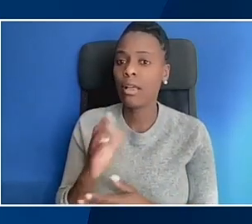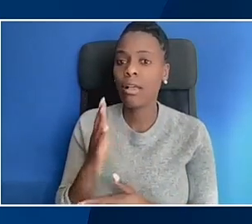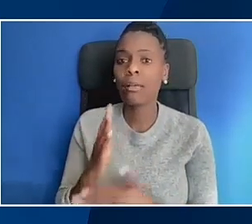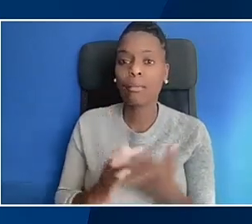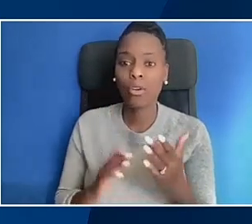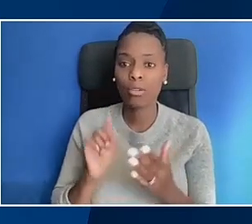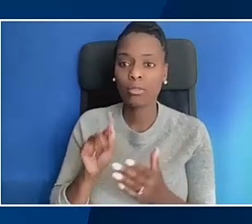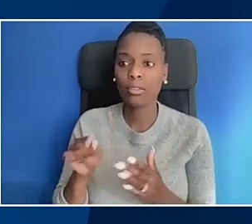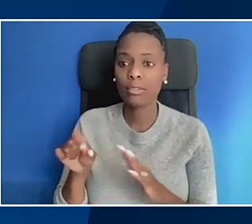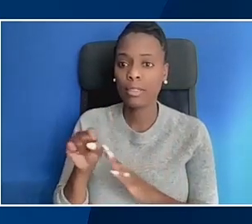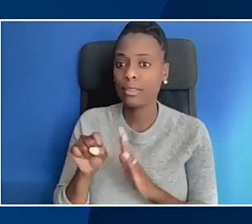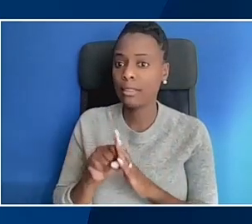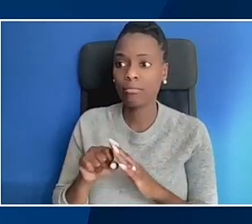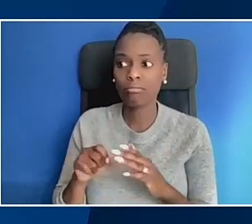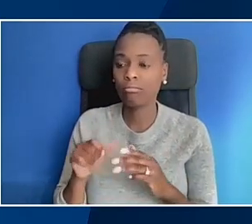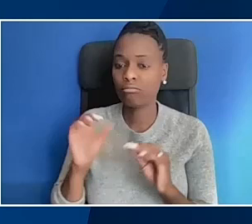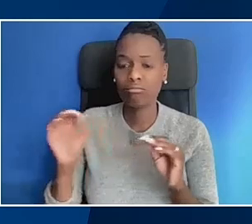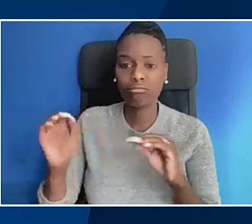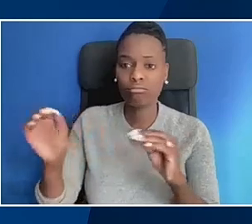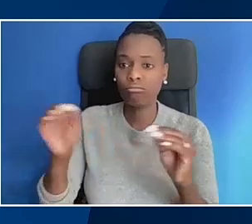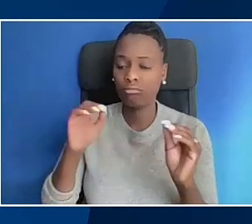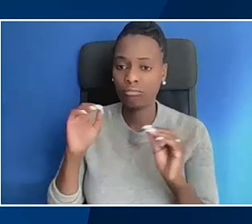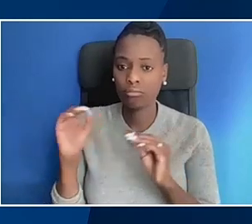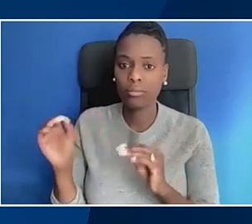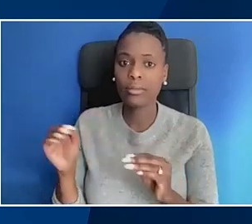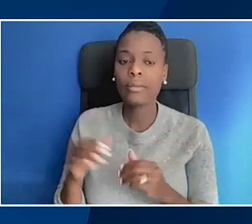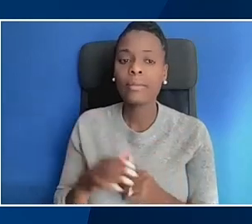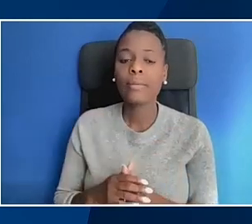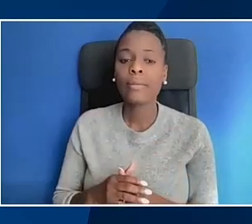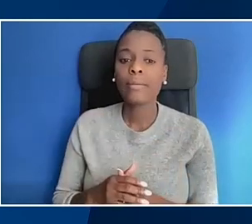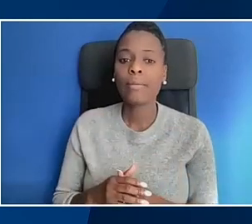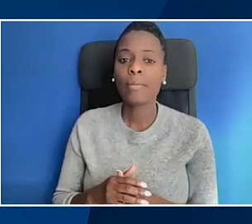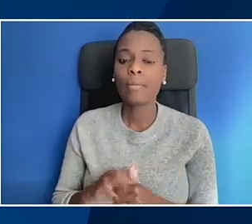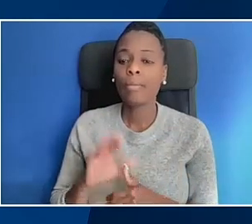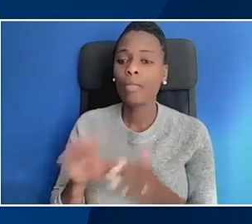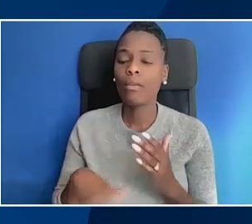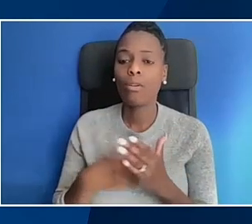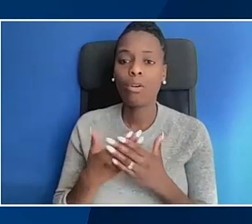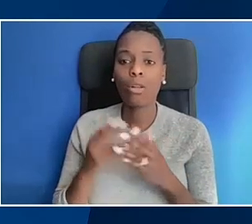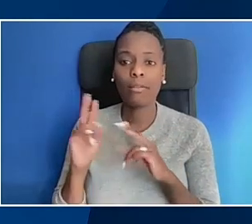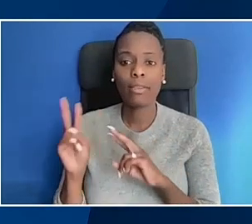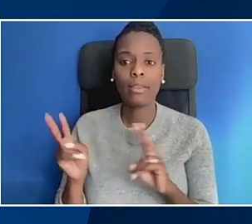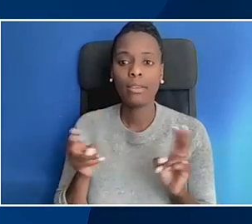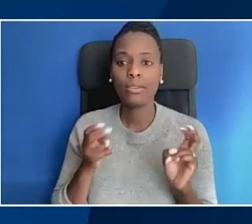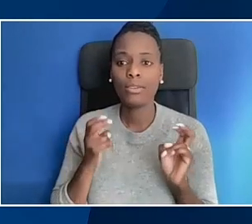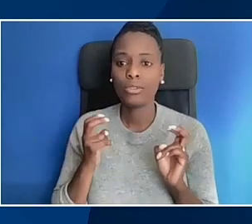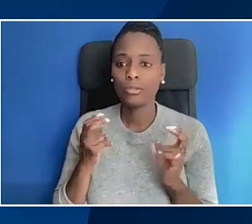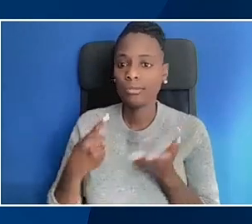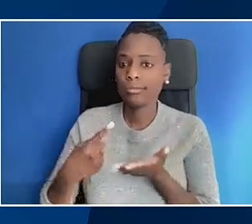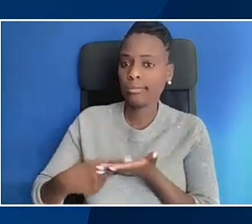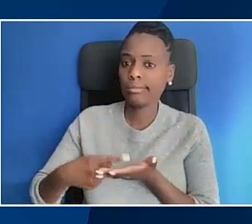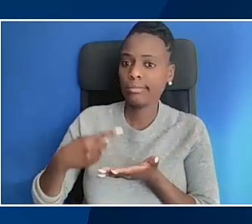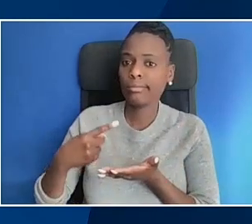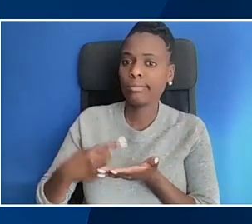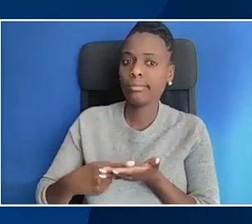not been. Right. And so, of course, all of the issues that are, you know, discussed are present and location like that.